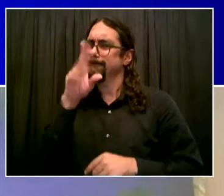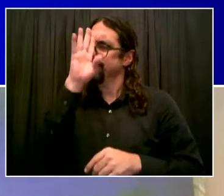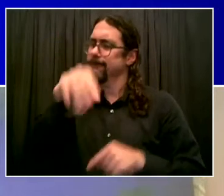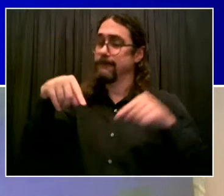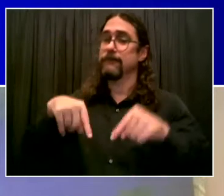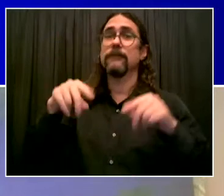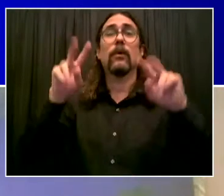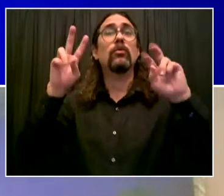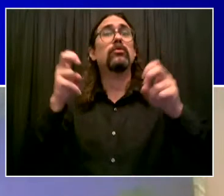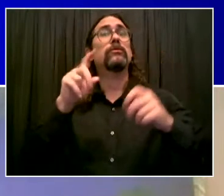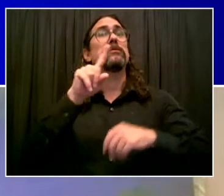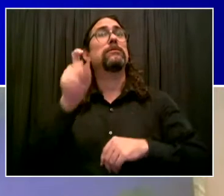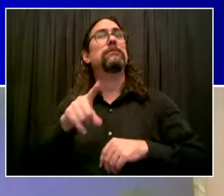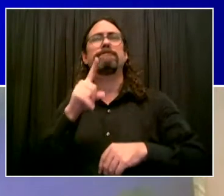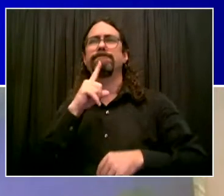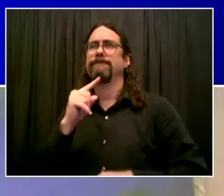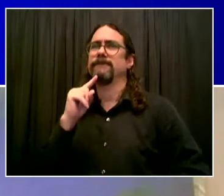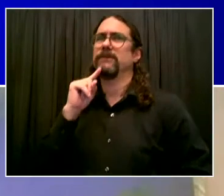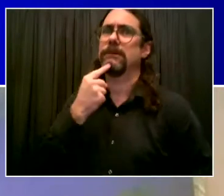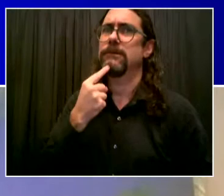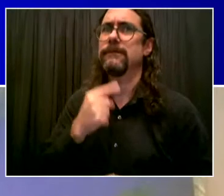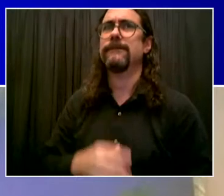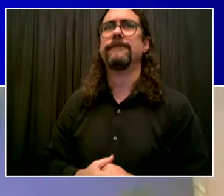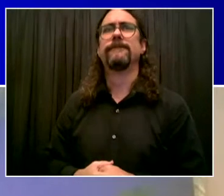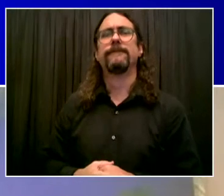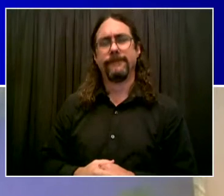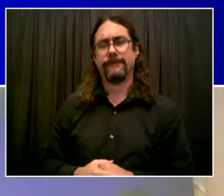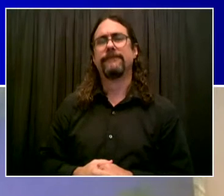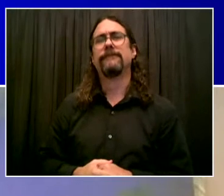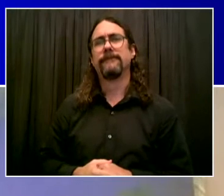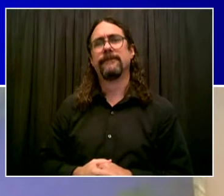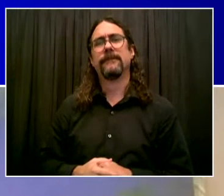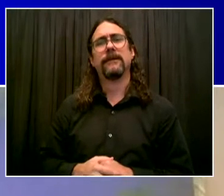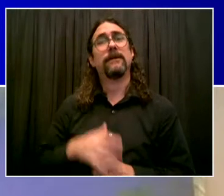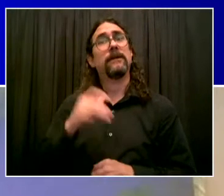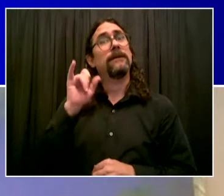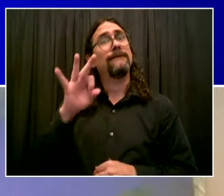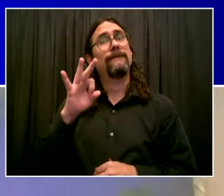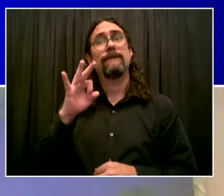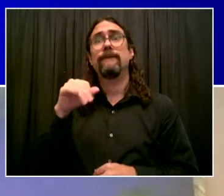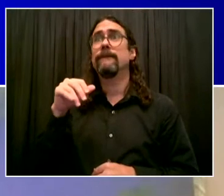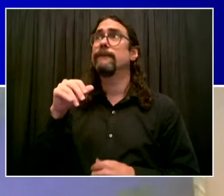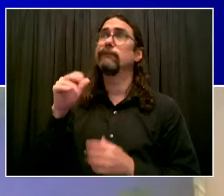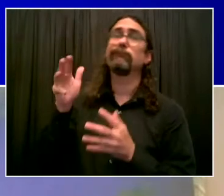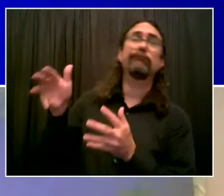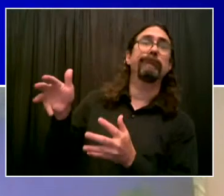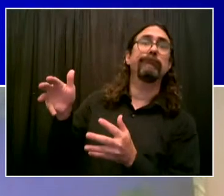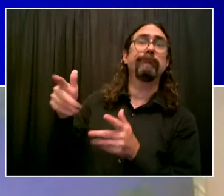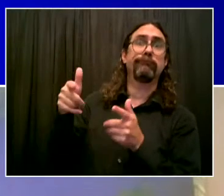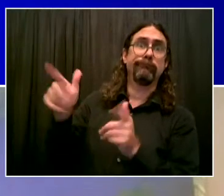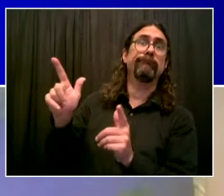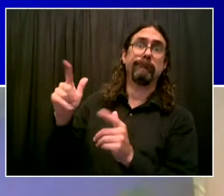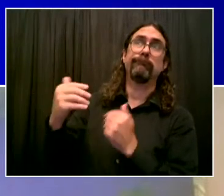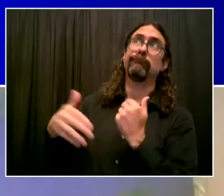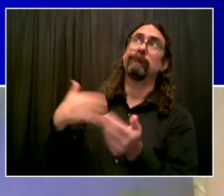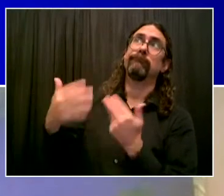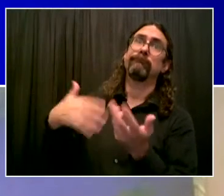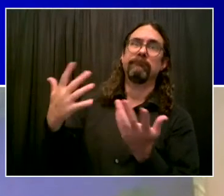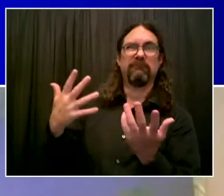POWER OF WHAT YOU ARE SAYING AND THE SERIOUSNESS. THE FACT THAT THERE ARE SO MANY RAMIFICATNSIO HERE.